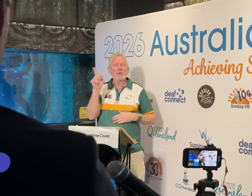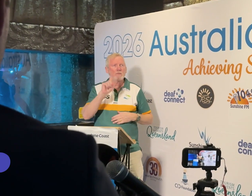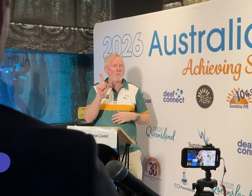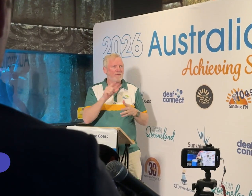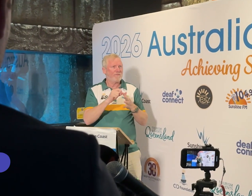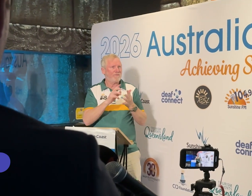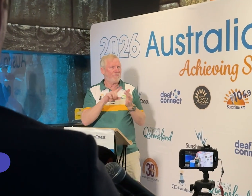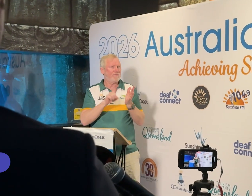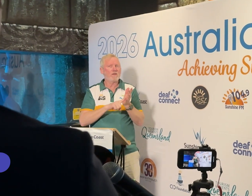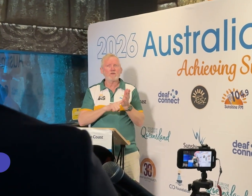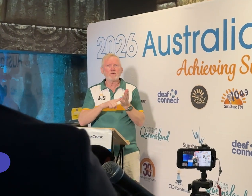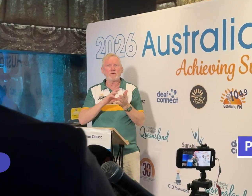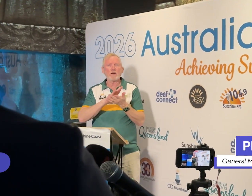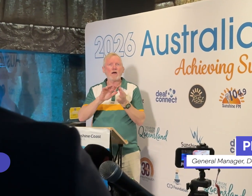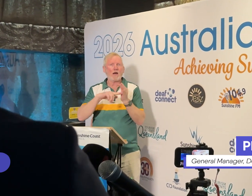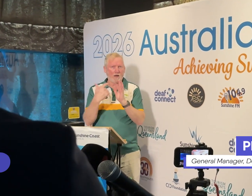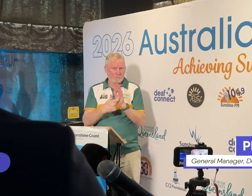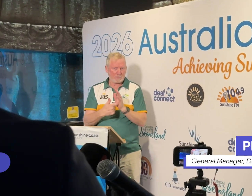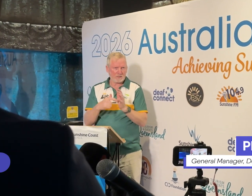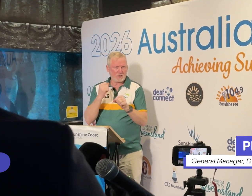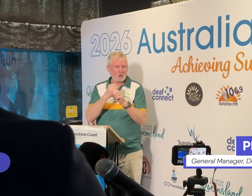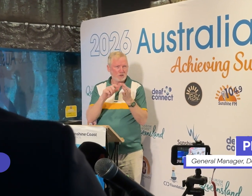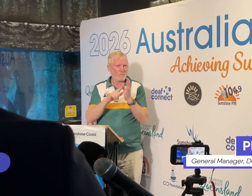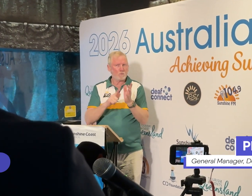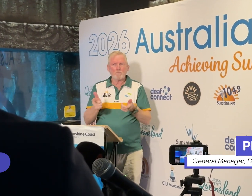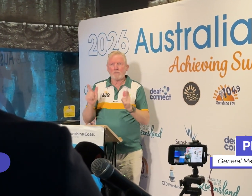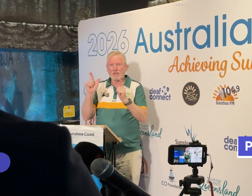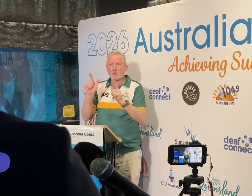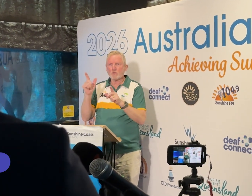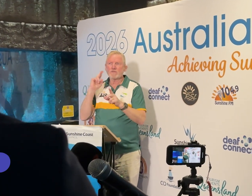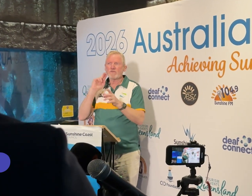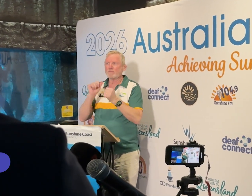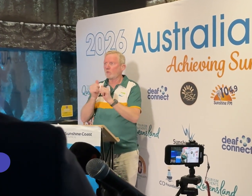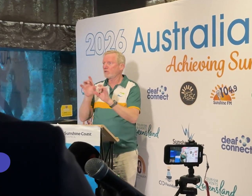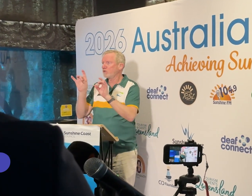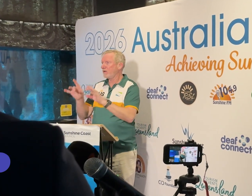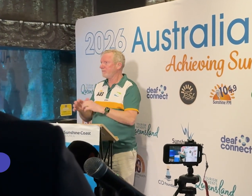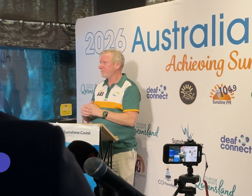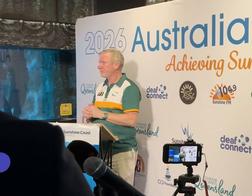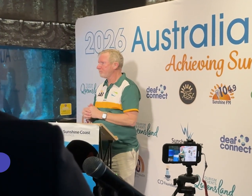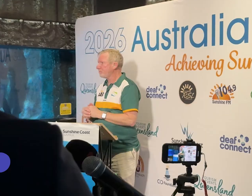My name is Phil Harper, and I'm the General Manager of Deaf Sports Australia.